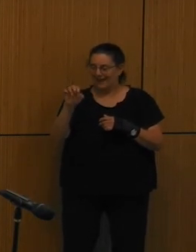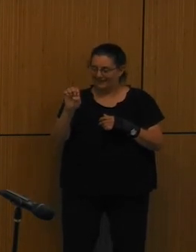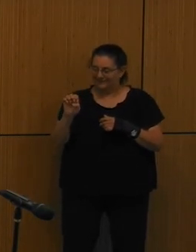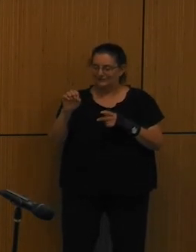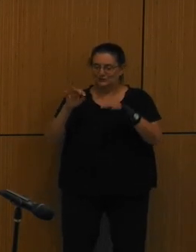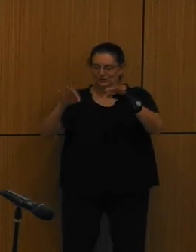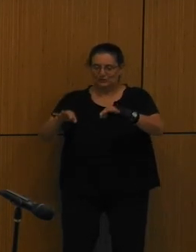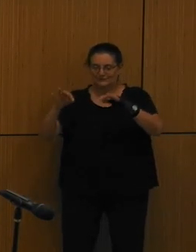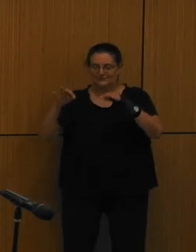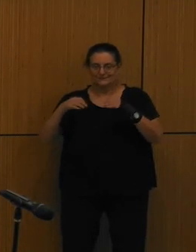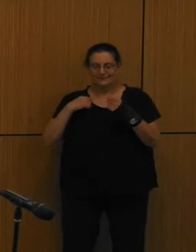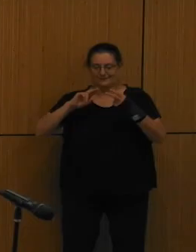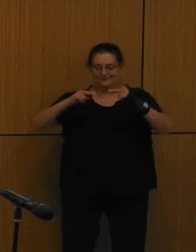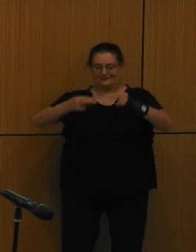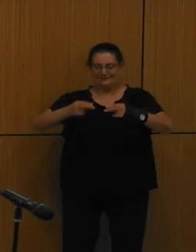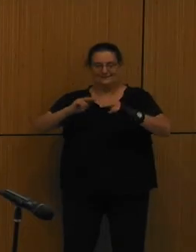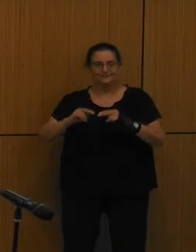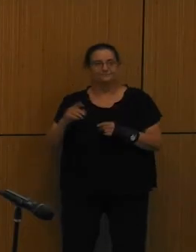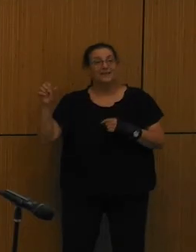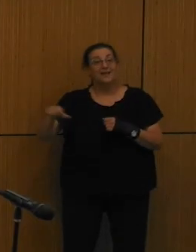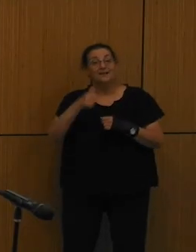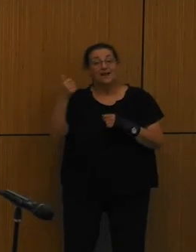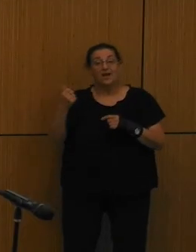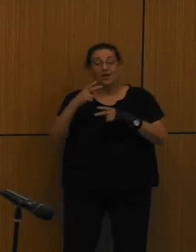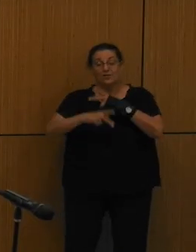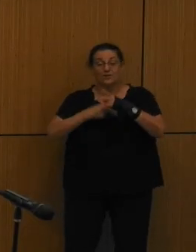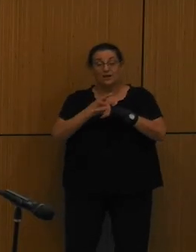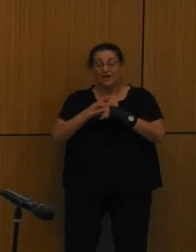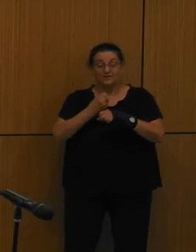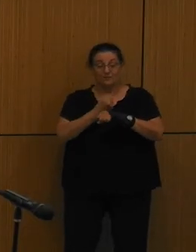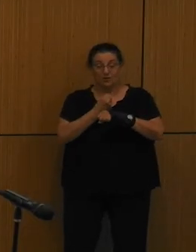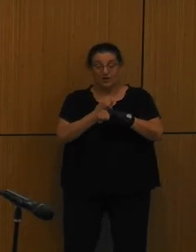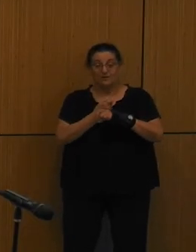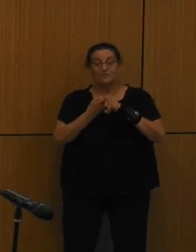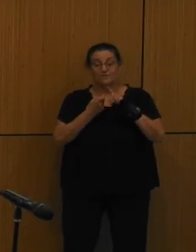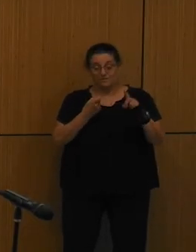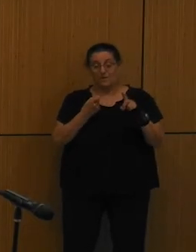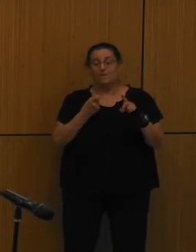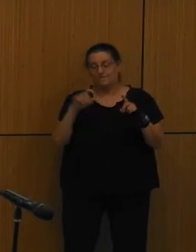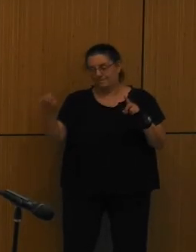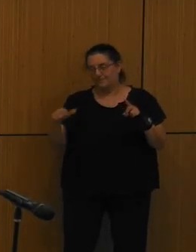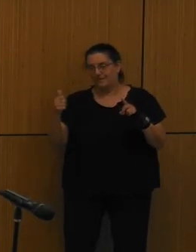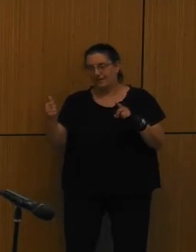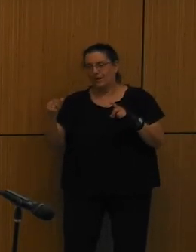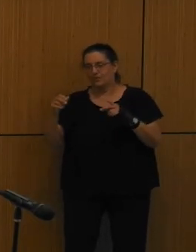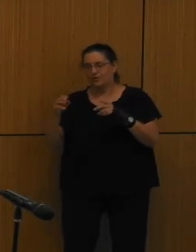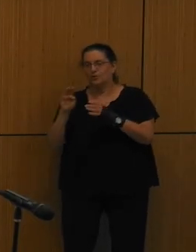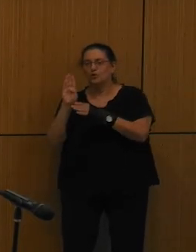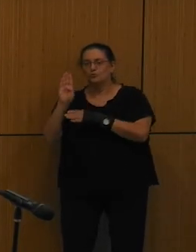This is another chunk of rock from a different boulder from the Brooklyn Children's Museum site. So we made a thin section.